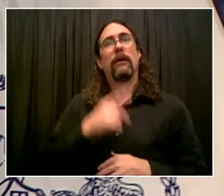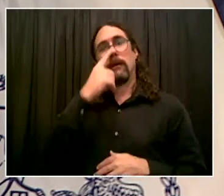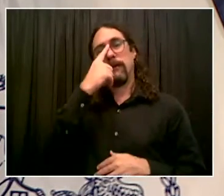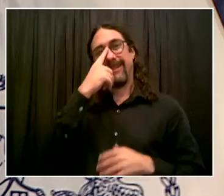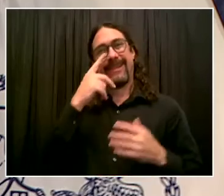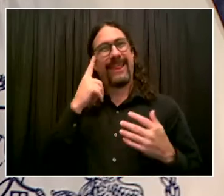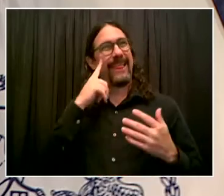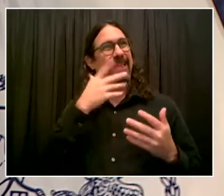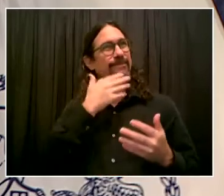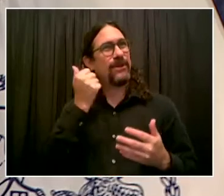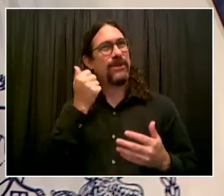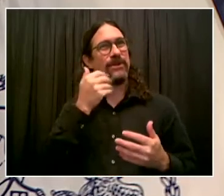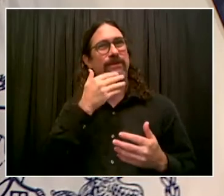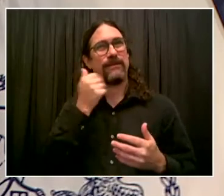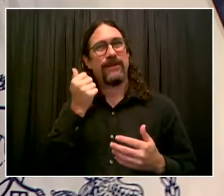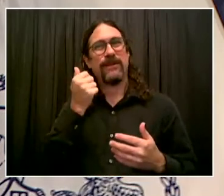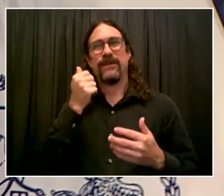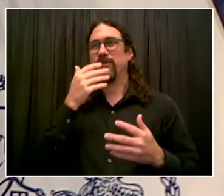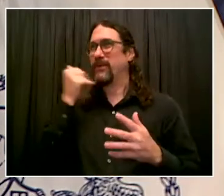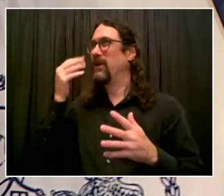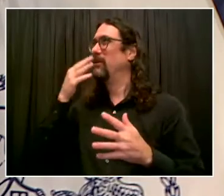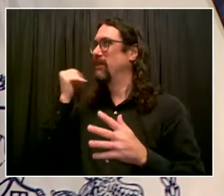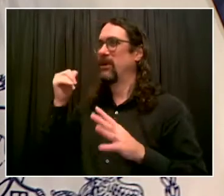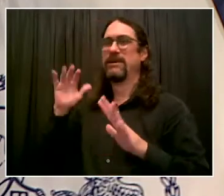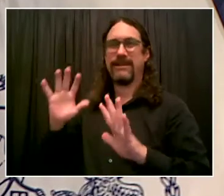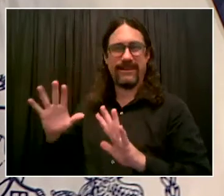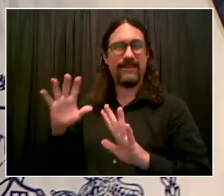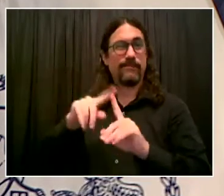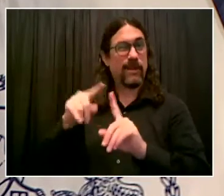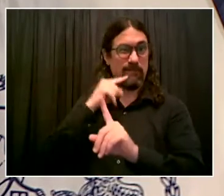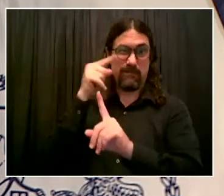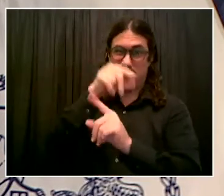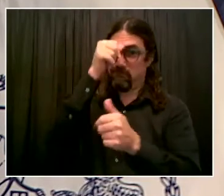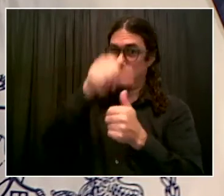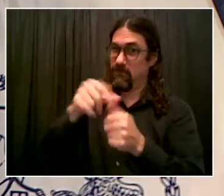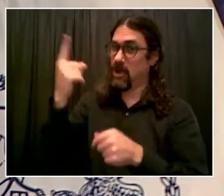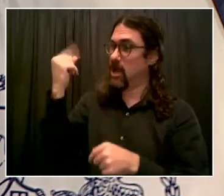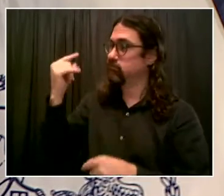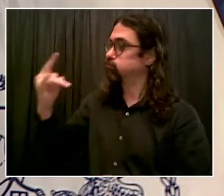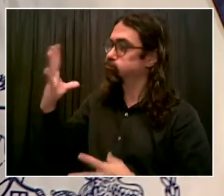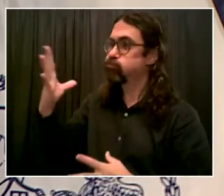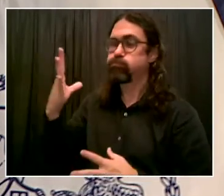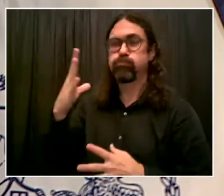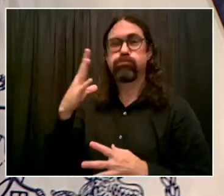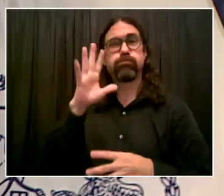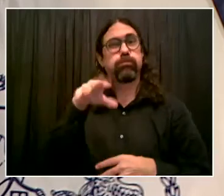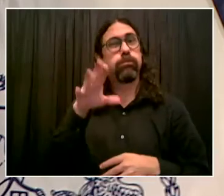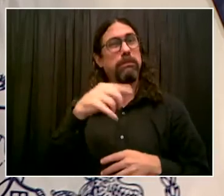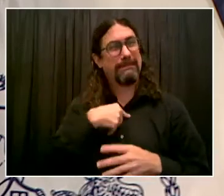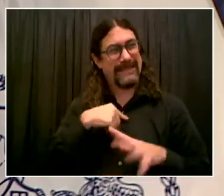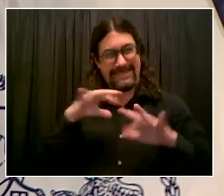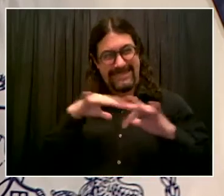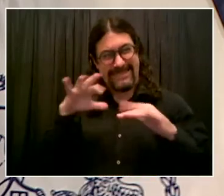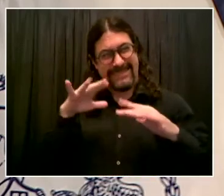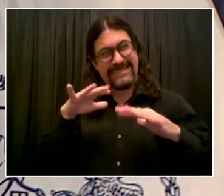SO MANY PEOPLE HAVE STEPPED UP TO HELP FELLOW NEW YORKERS. I'VE GOT TO TELL YOU THERE IS GOOD NEWS TODAY AND SOME